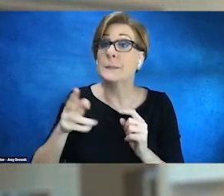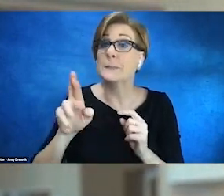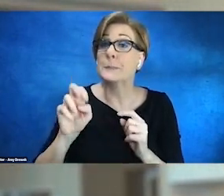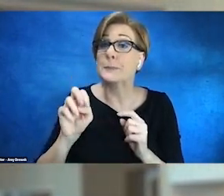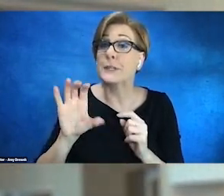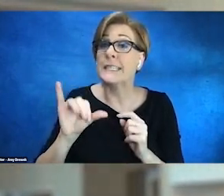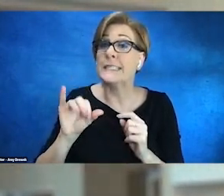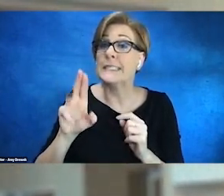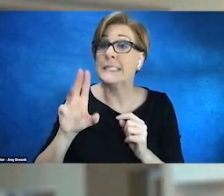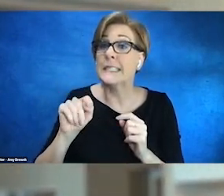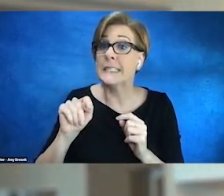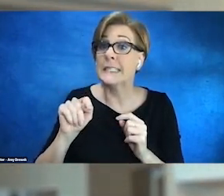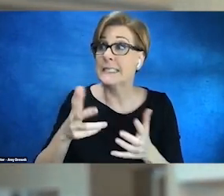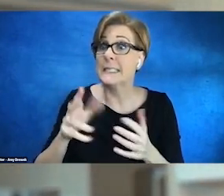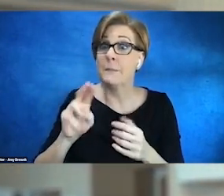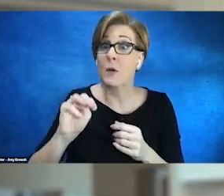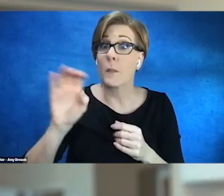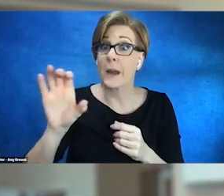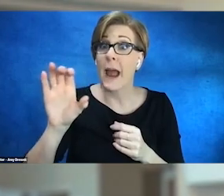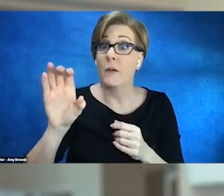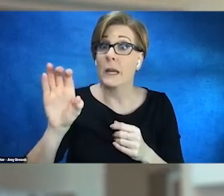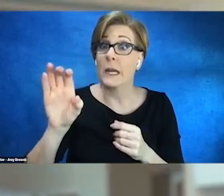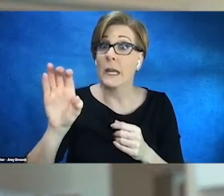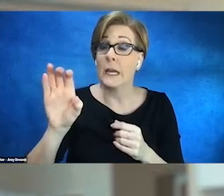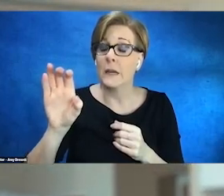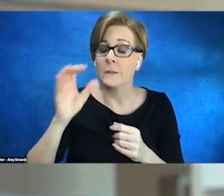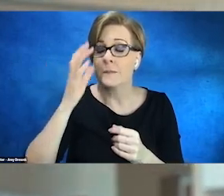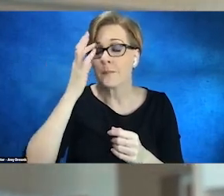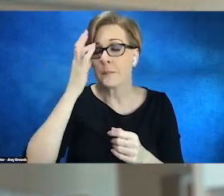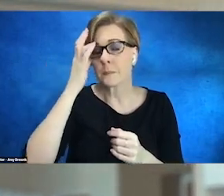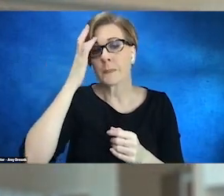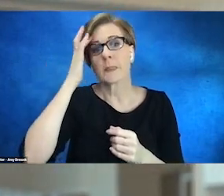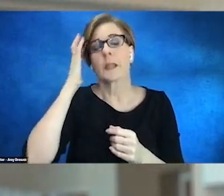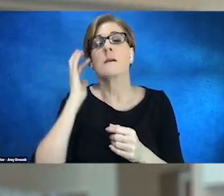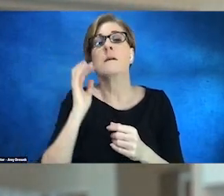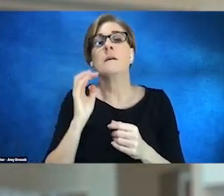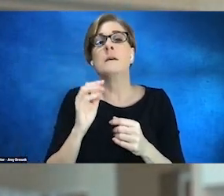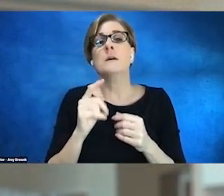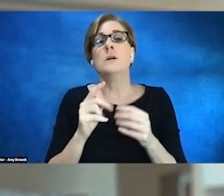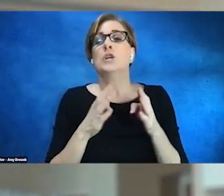voters in a general election would have the exact same ballot style in a August primary election